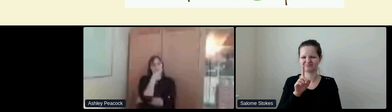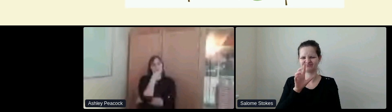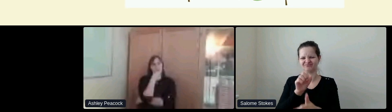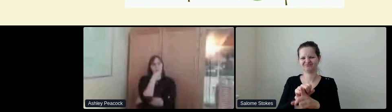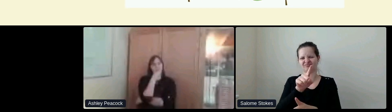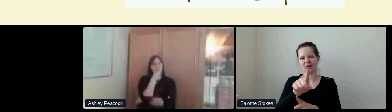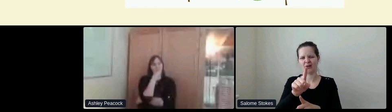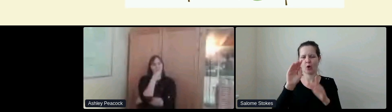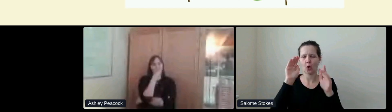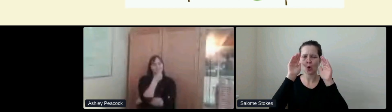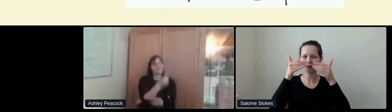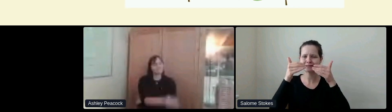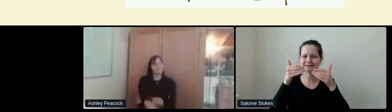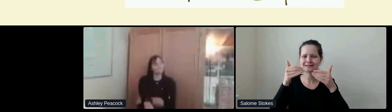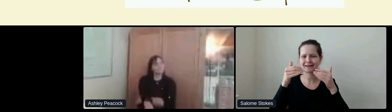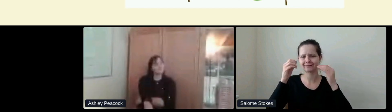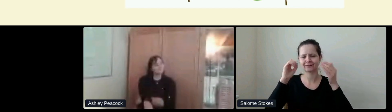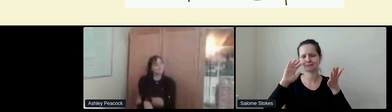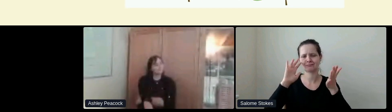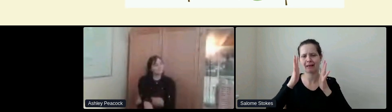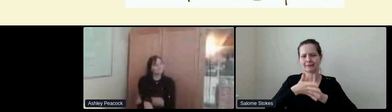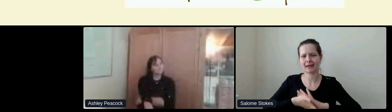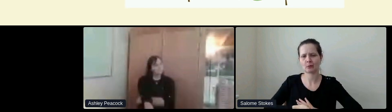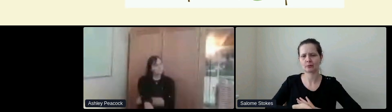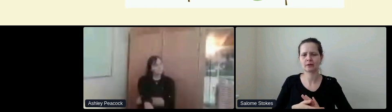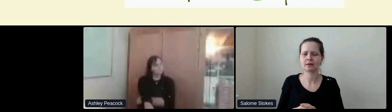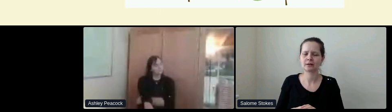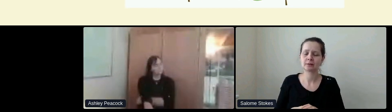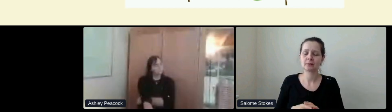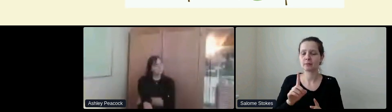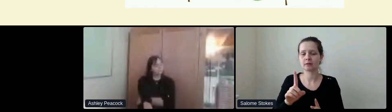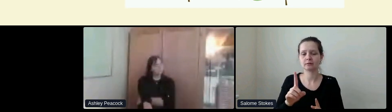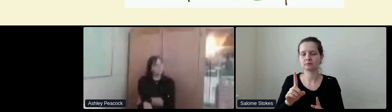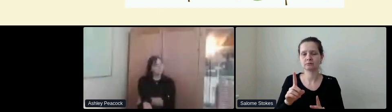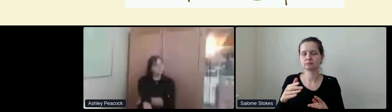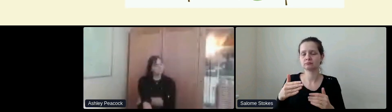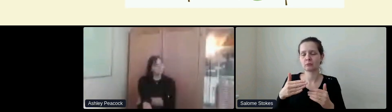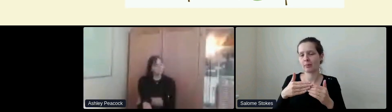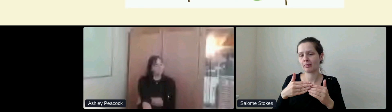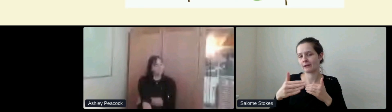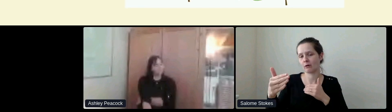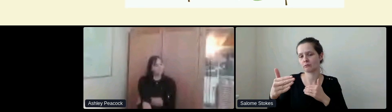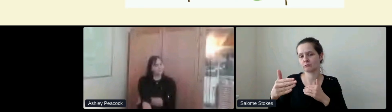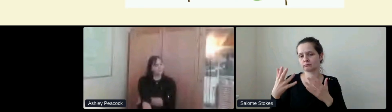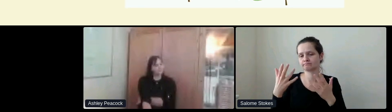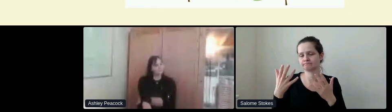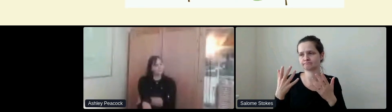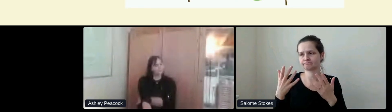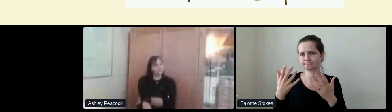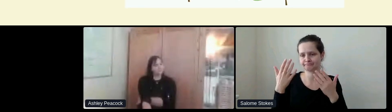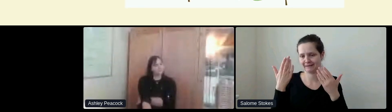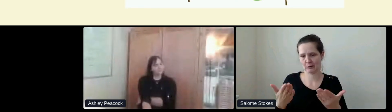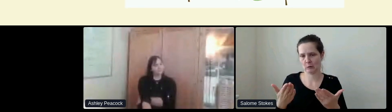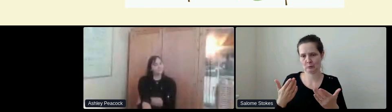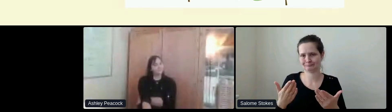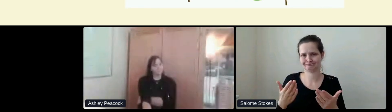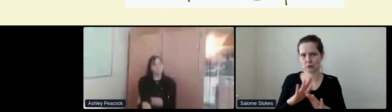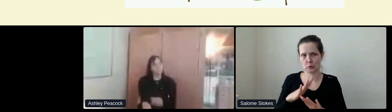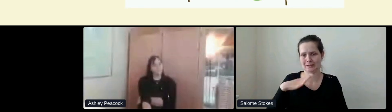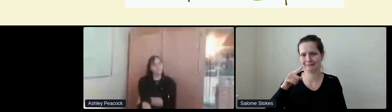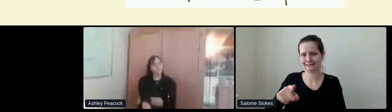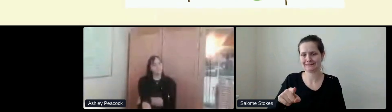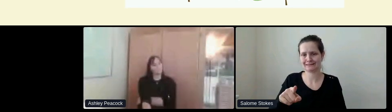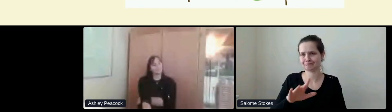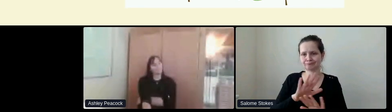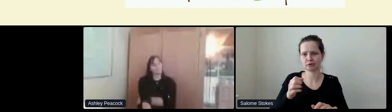sort of situation. Ever since then, I'm just like quite frankly I don't need this, I can drive. I'm